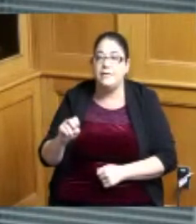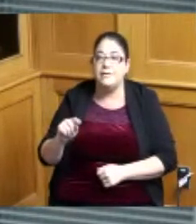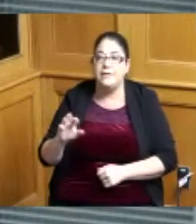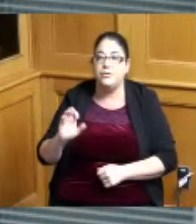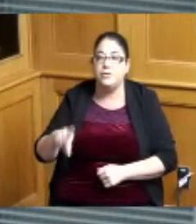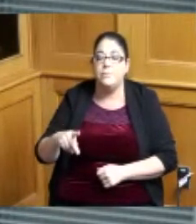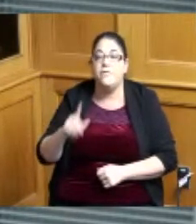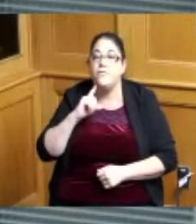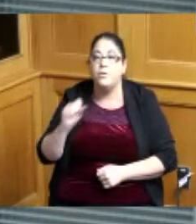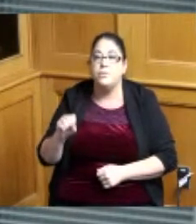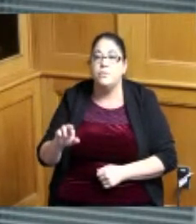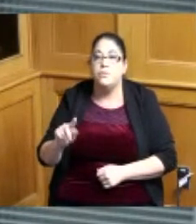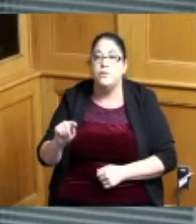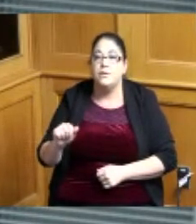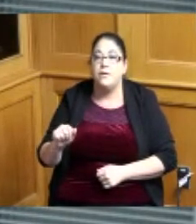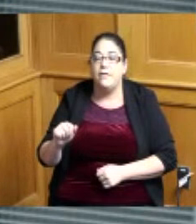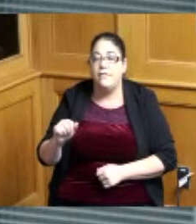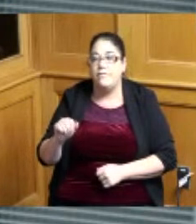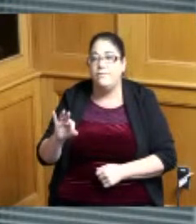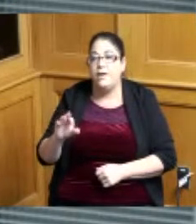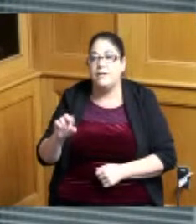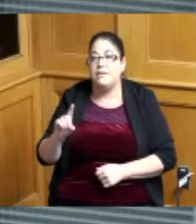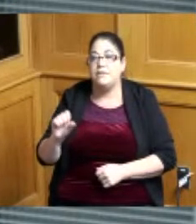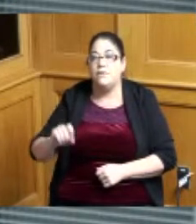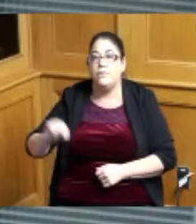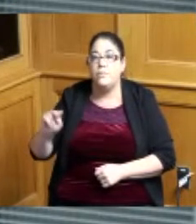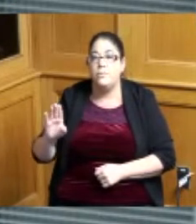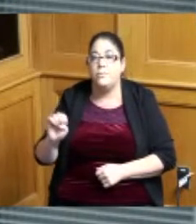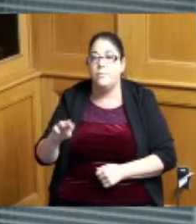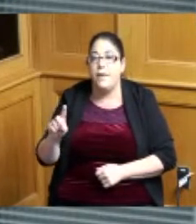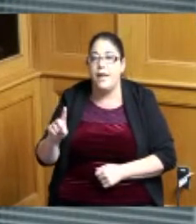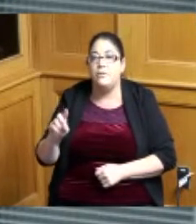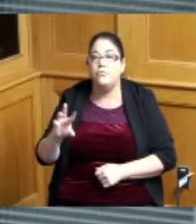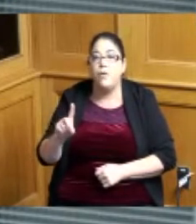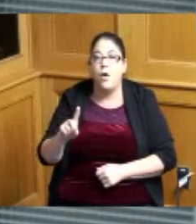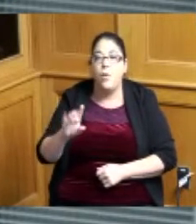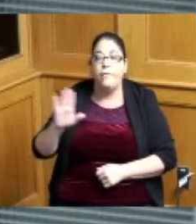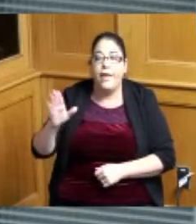of funds for the construction and maintenance of north bend road improvements from rack acres